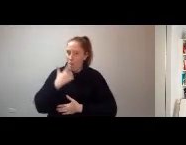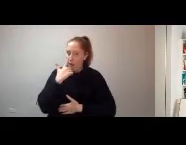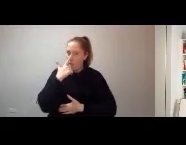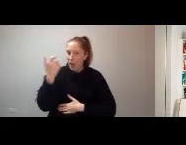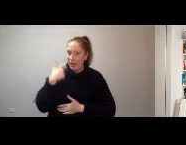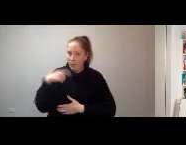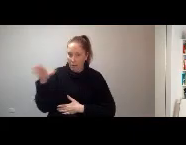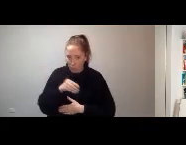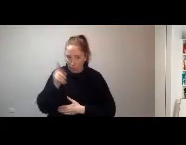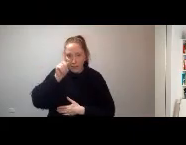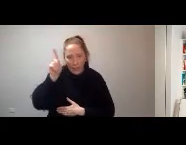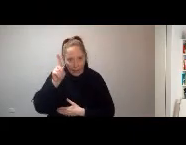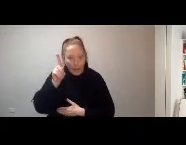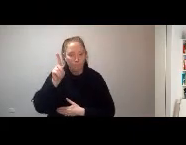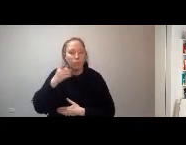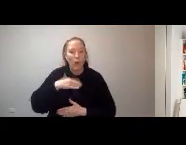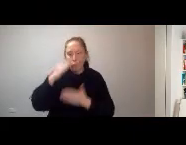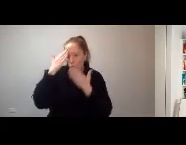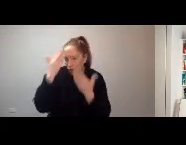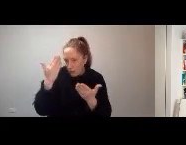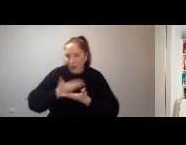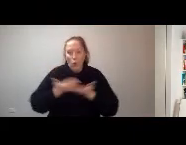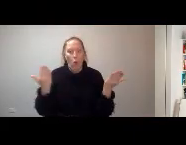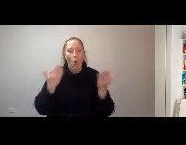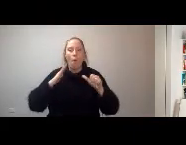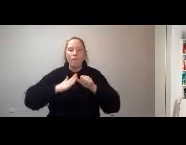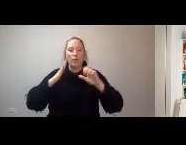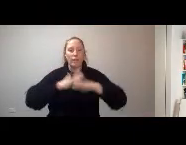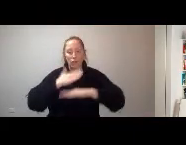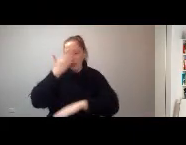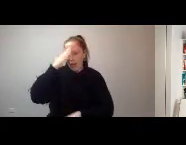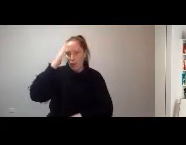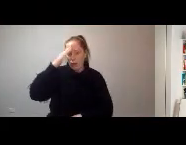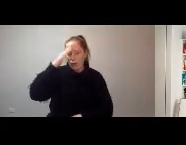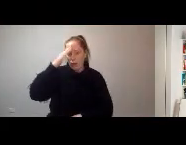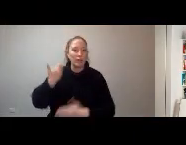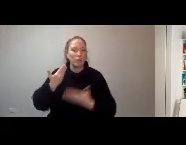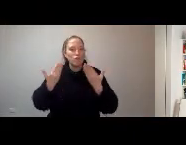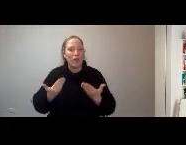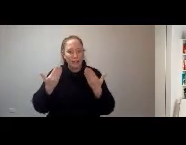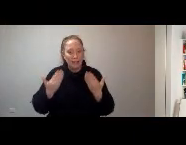And I would like to pay my respects to all First Nations Elders, past and present, and extend that respect